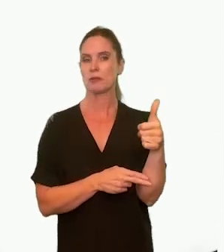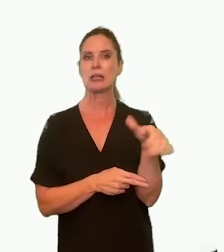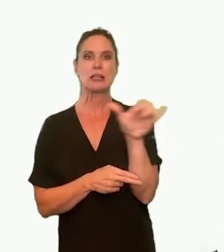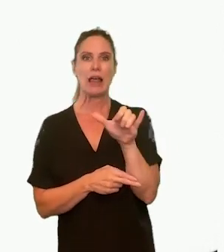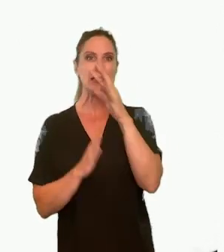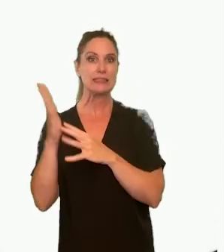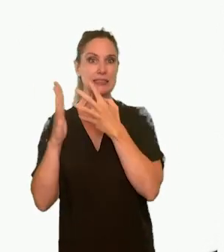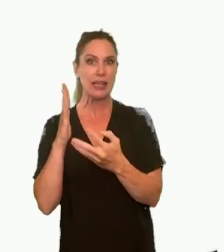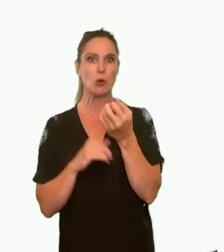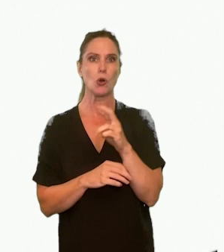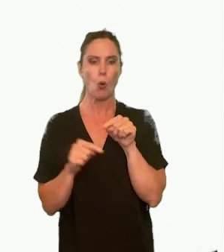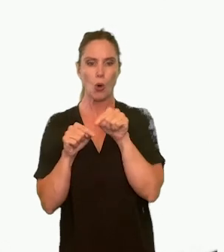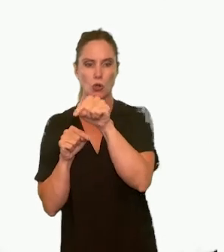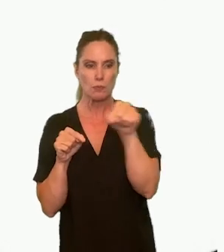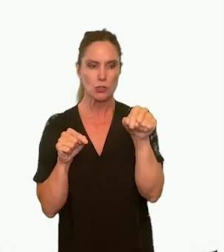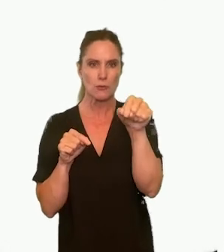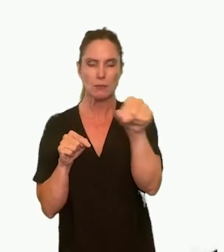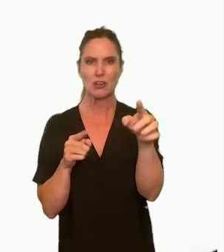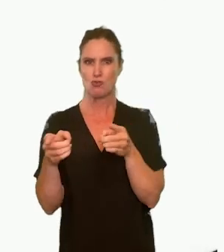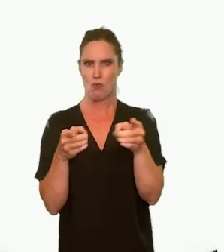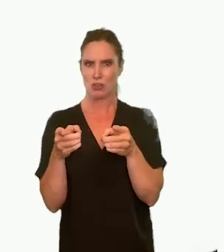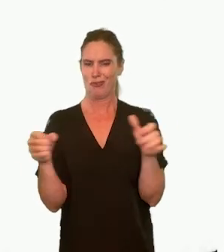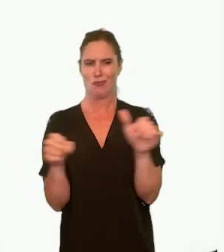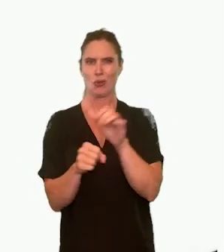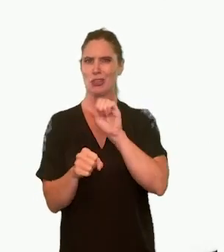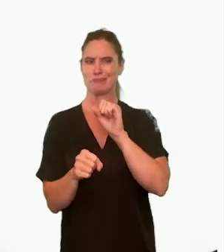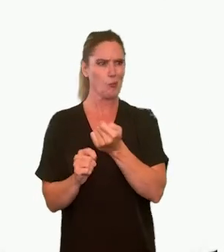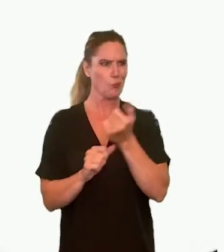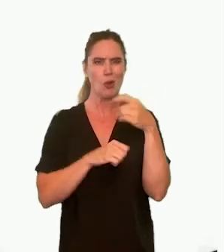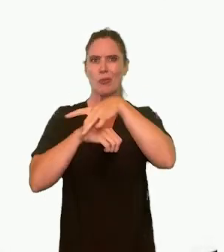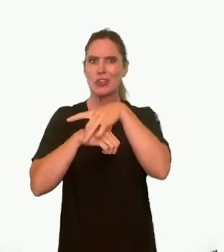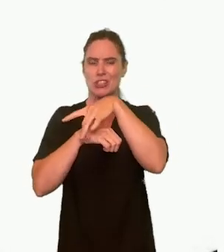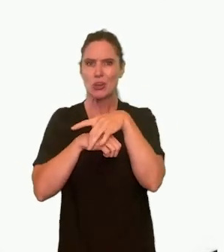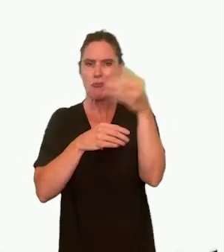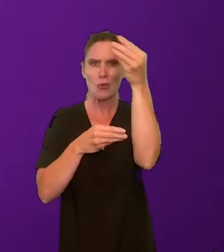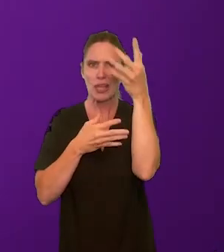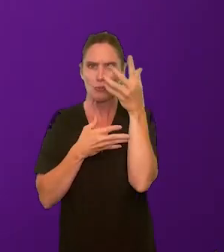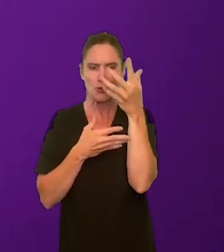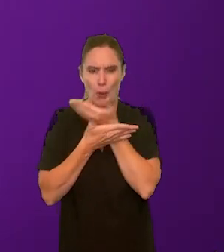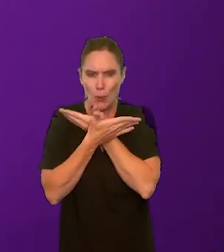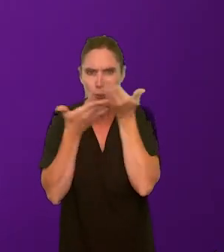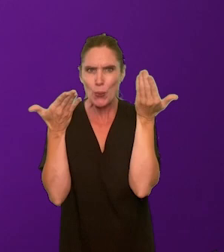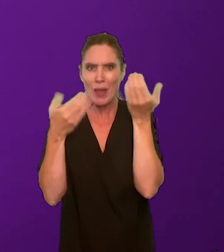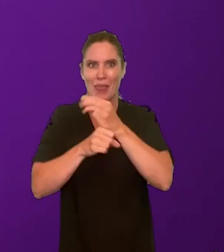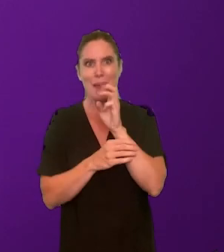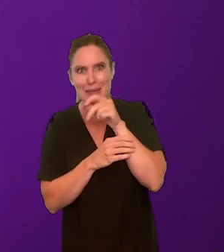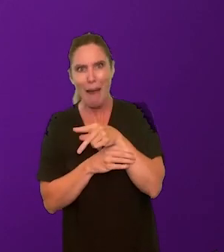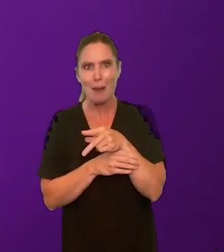that completely remove the geographic information that makes a map a map. Can you imagine looking at a map